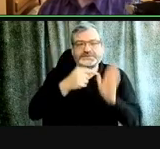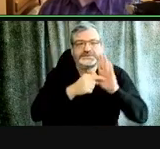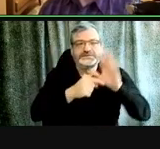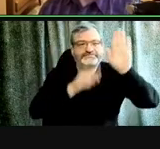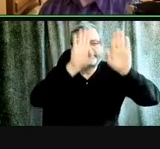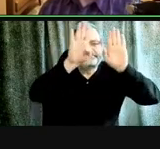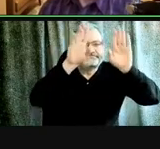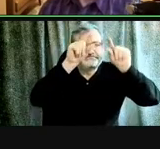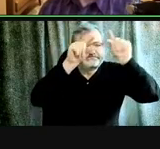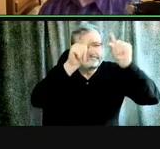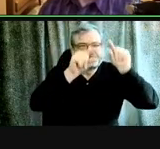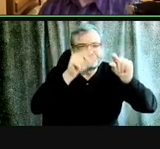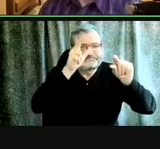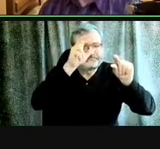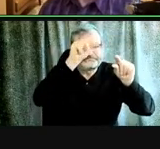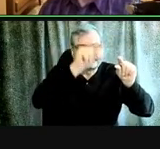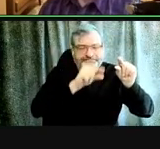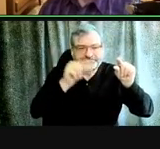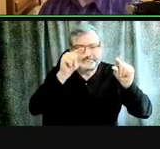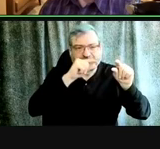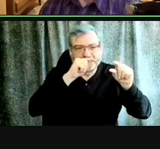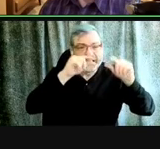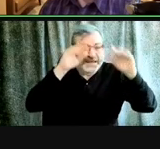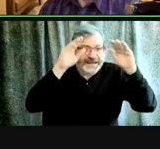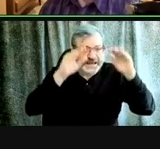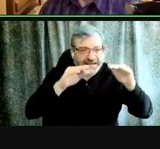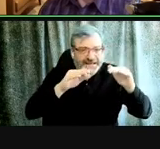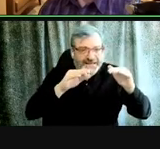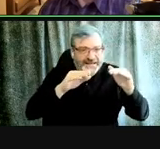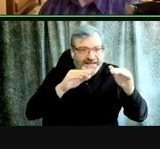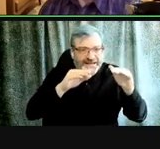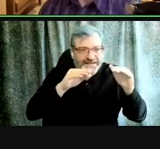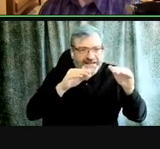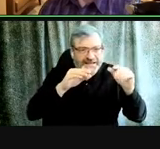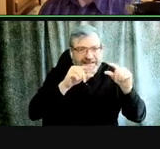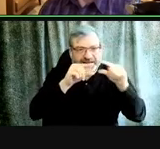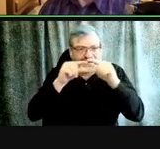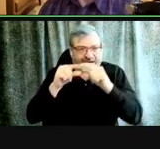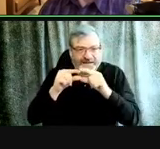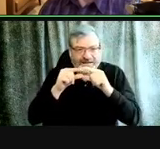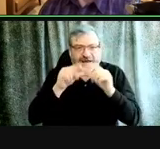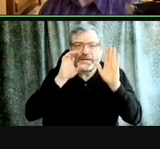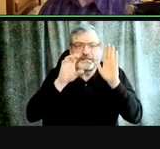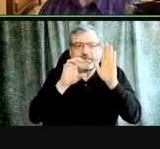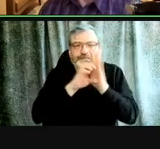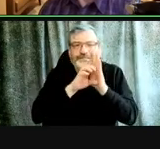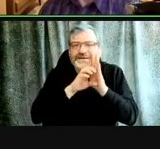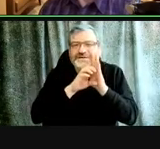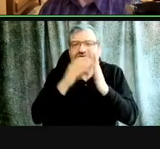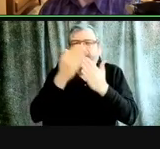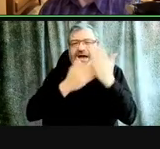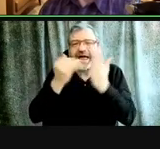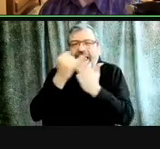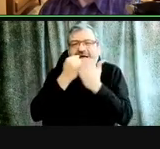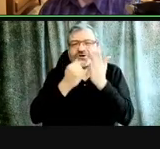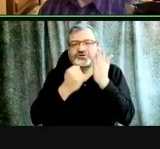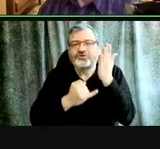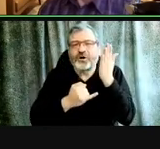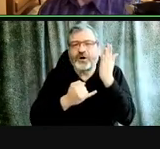And then if you look near the bottom right of the circular image, there's a little picture, a little hand drawn picture from a child of a bug.